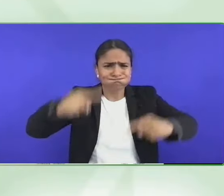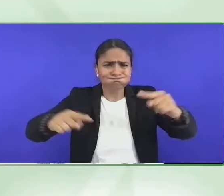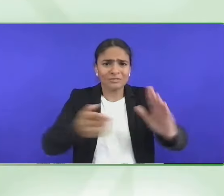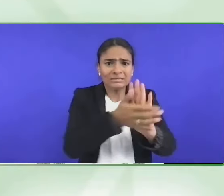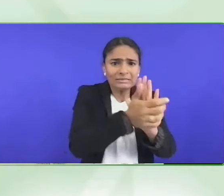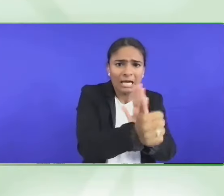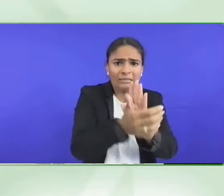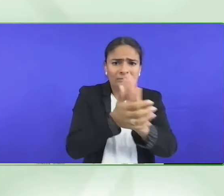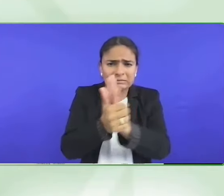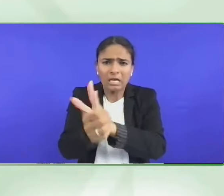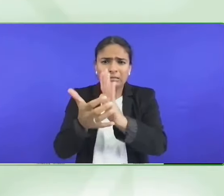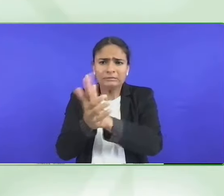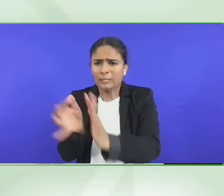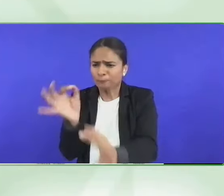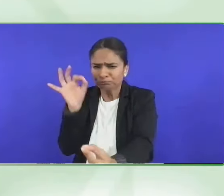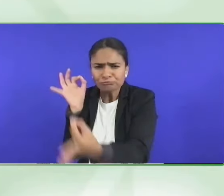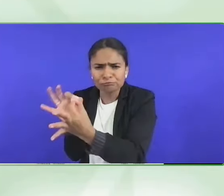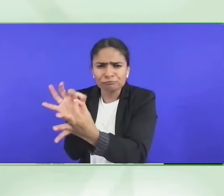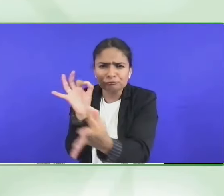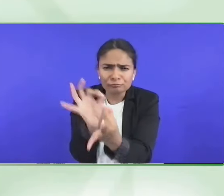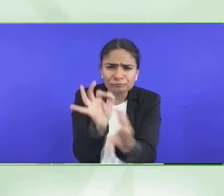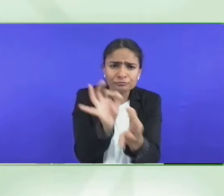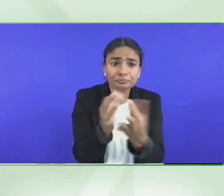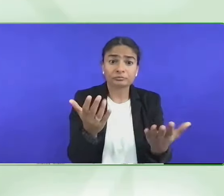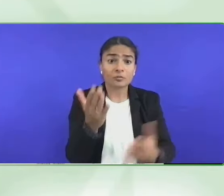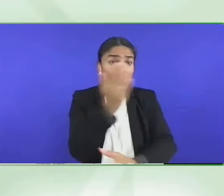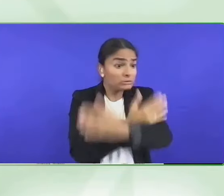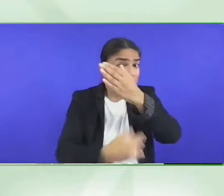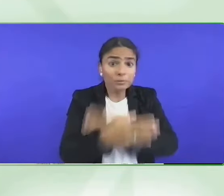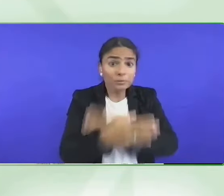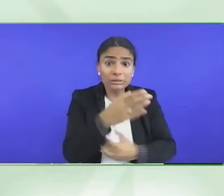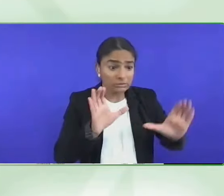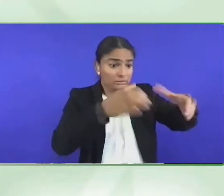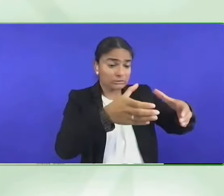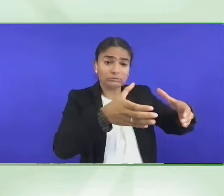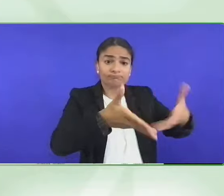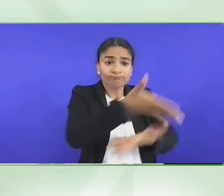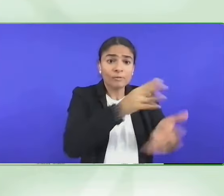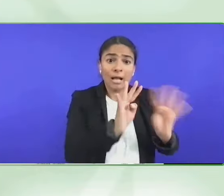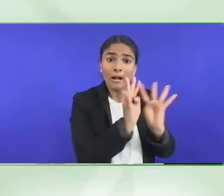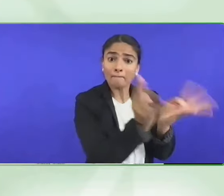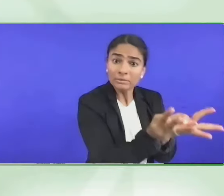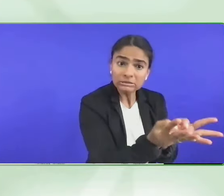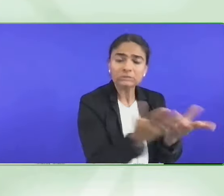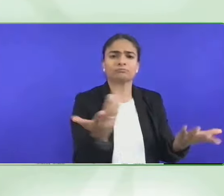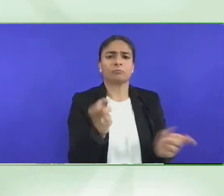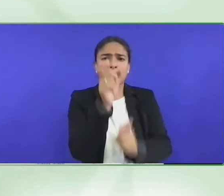so we need to make sure we can ensure that the people with the